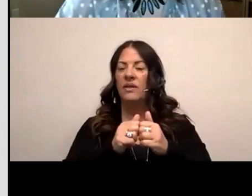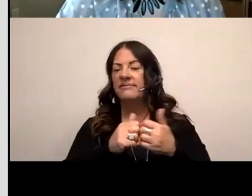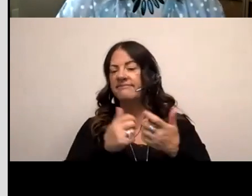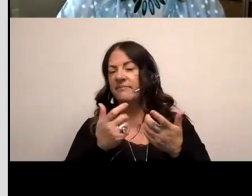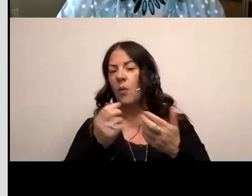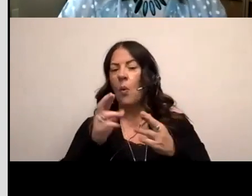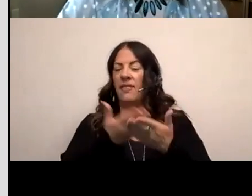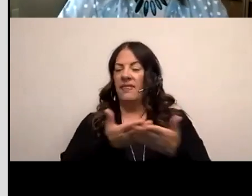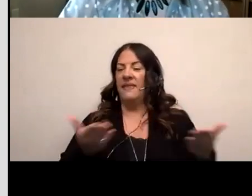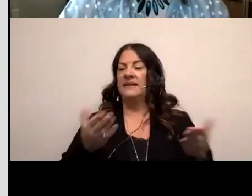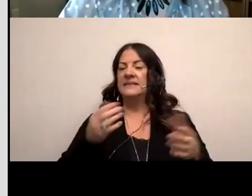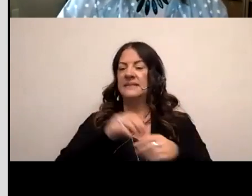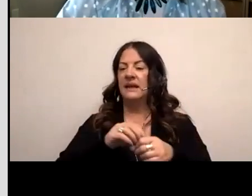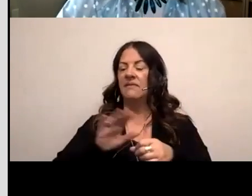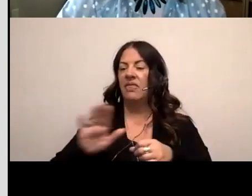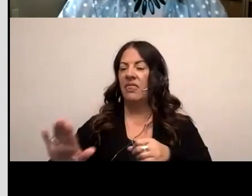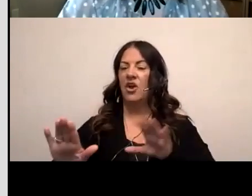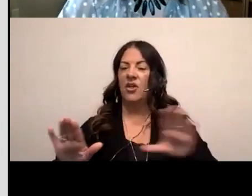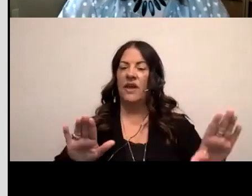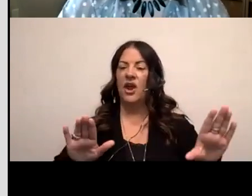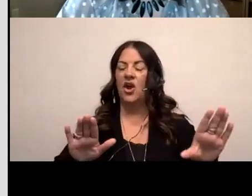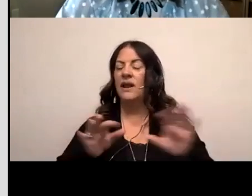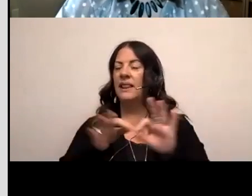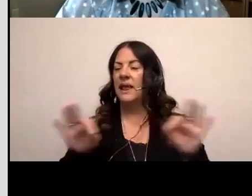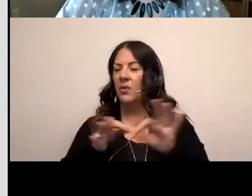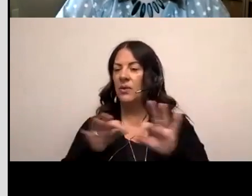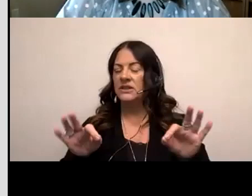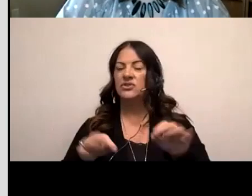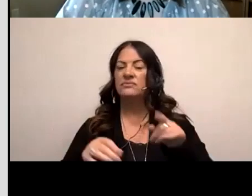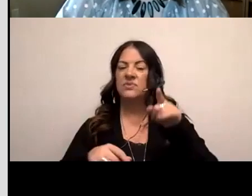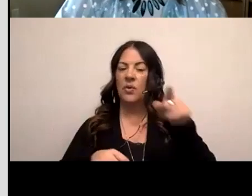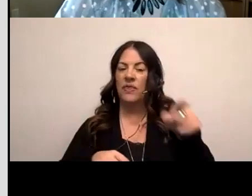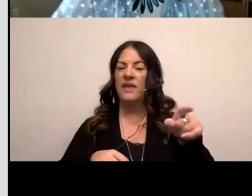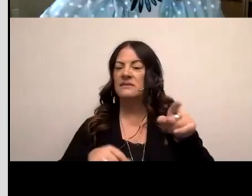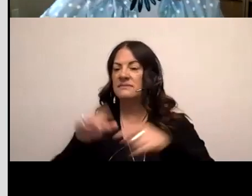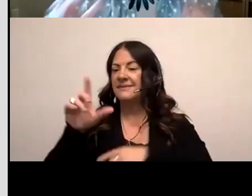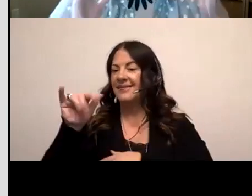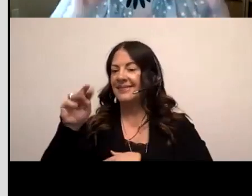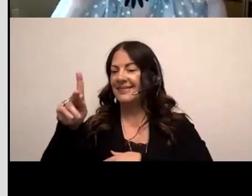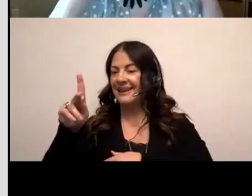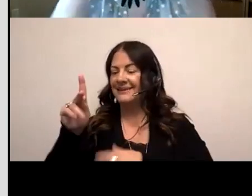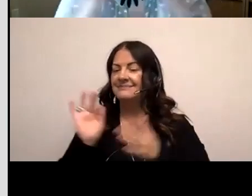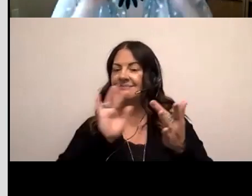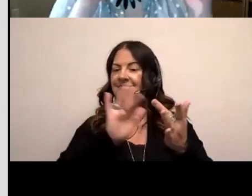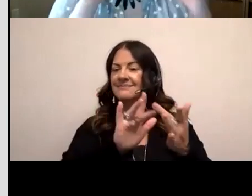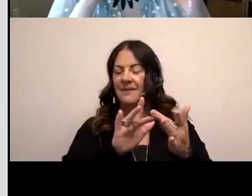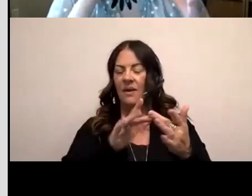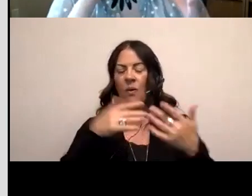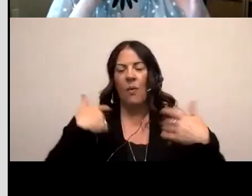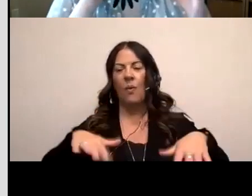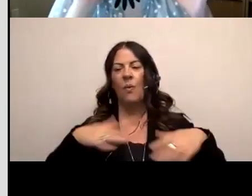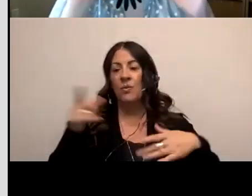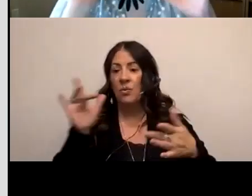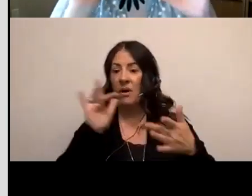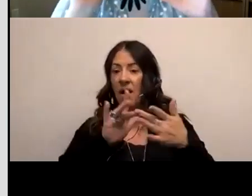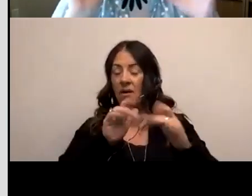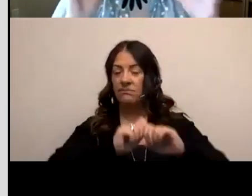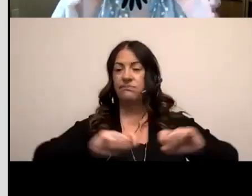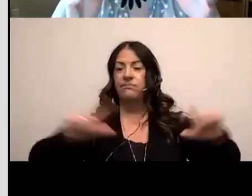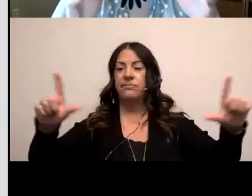AGAIN, I'M GOING TO GIVE THESE IN HAND OUTS THIS IS A LINK OF HUGE LIST OF STORIES THAT